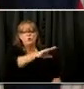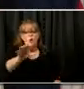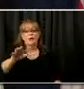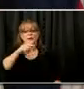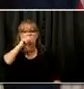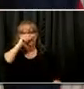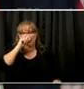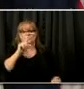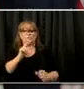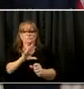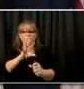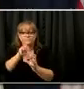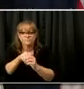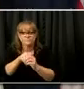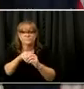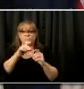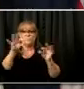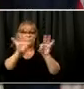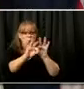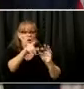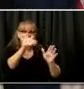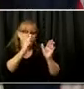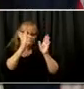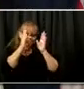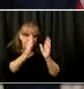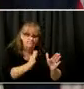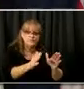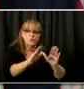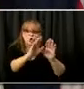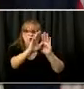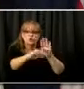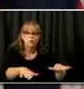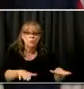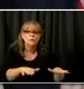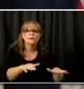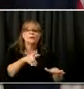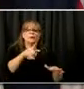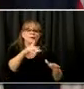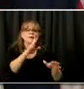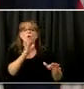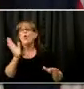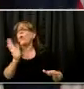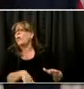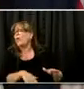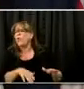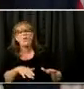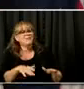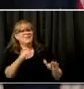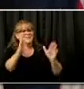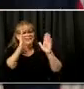so attend school every day make sure your students are checking in with their school teachers and